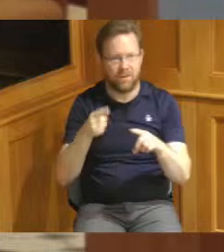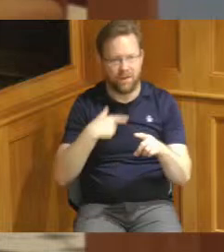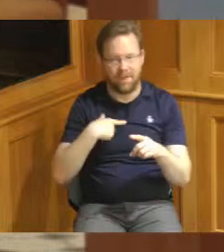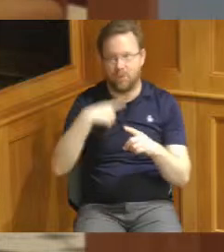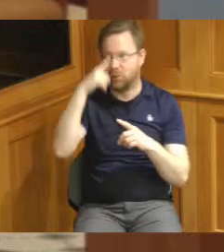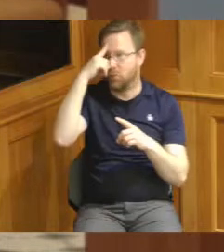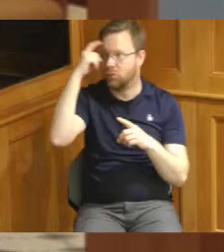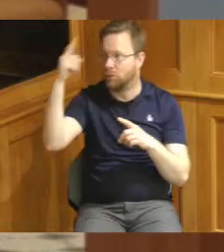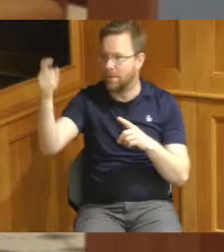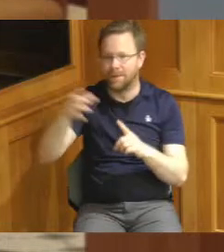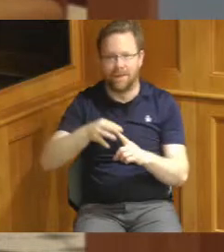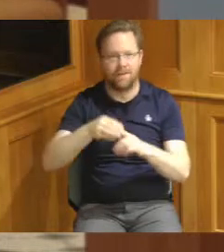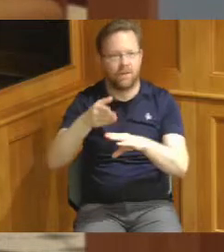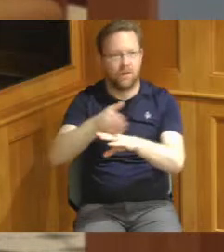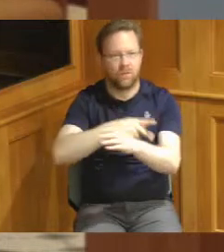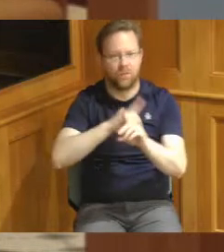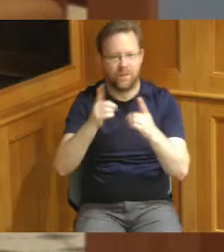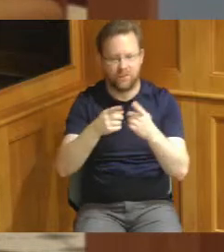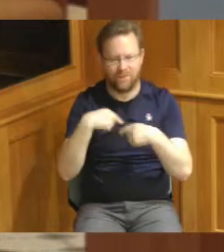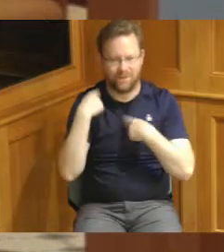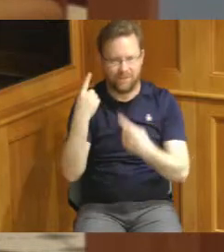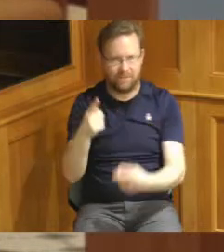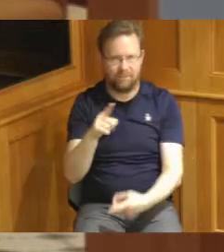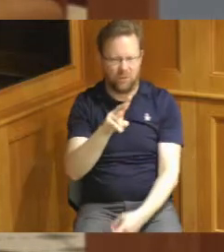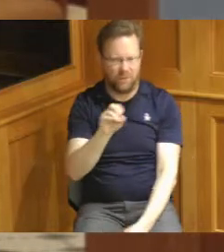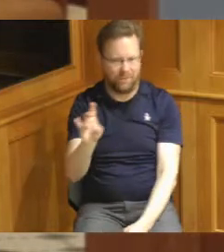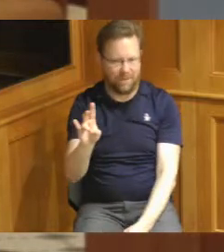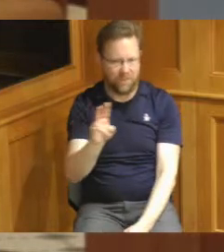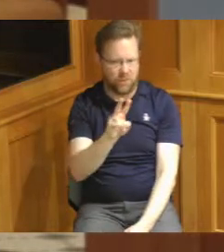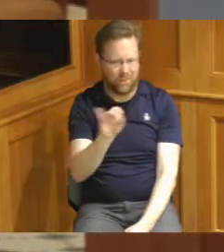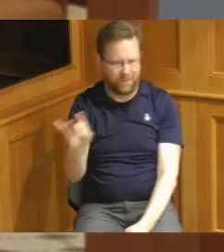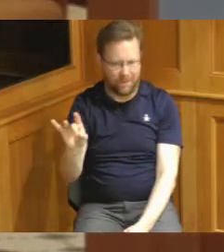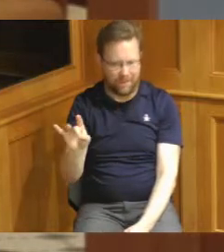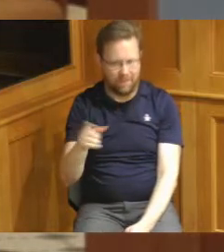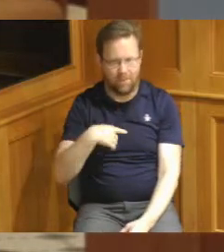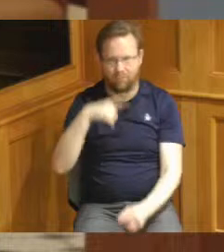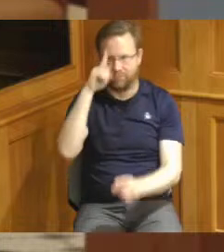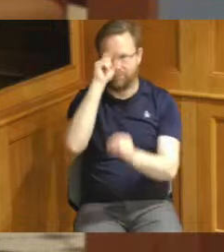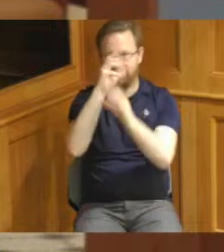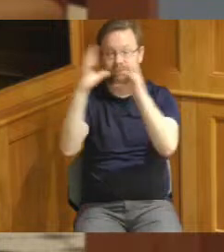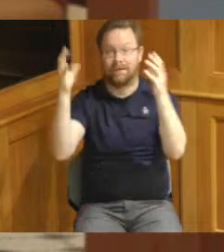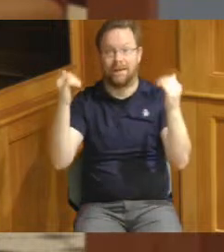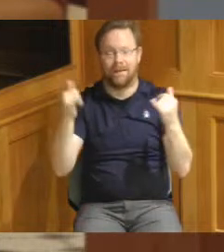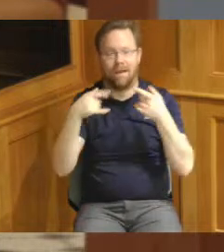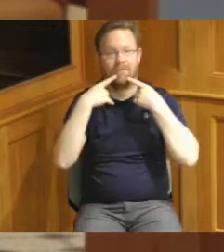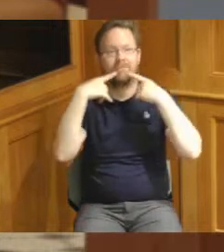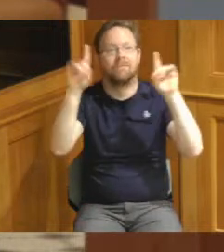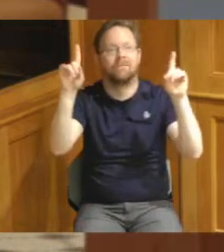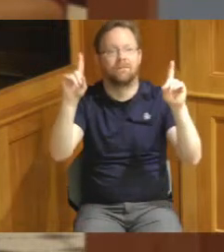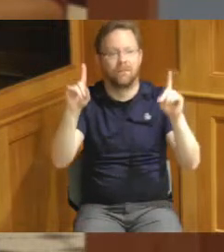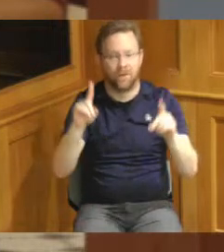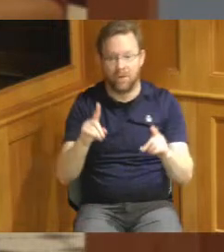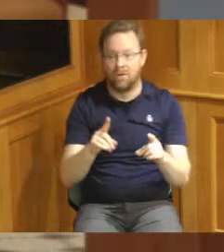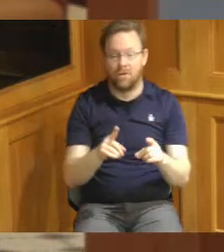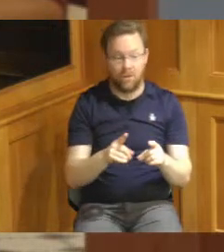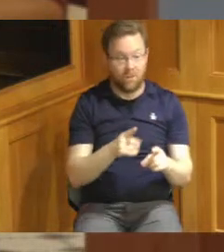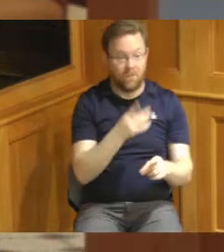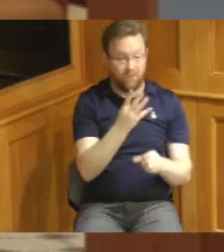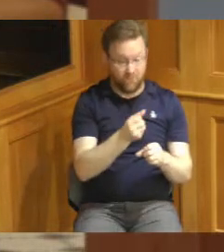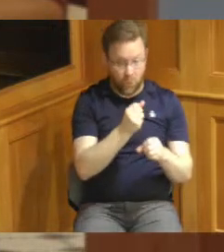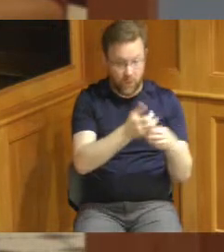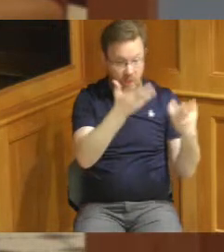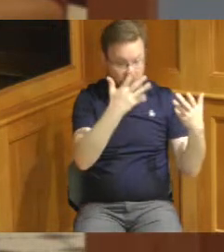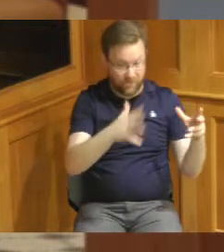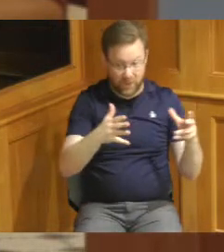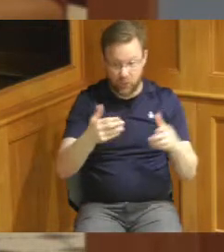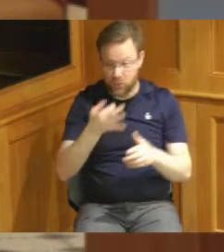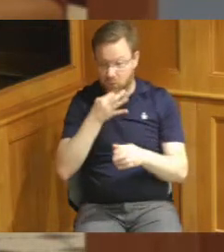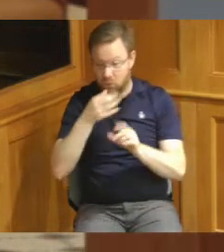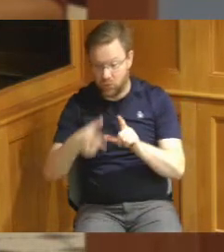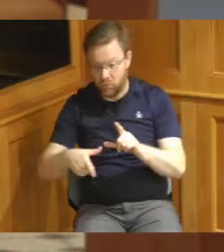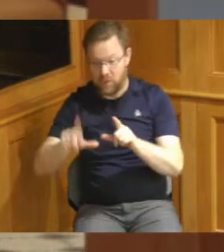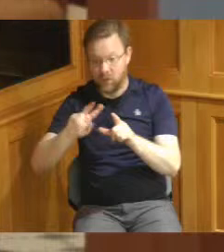the the plaza item number nine is a resolution authorizing the award of ITB 116-23 this is in